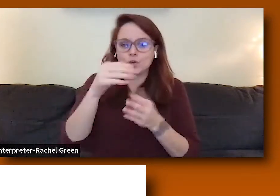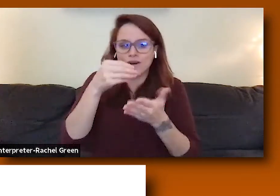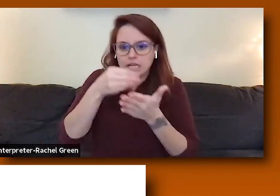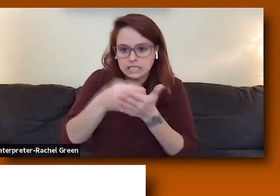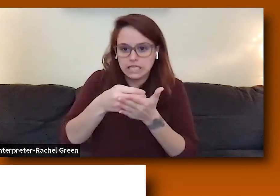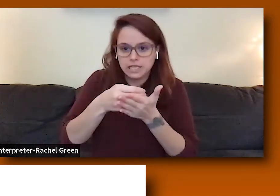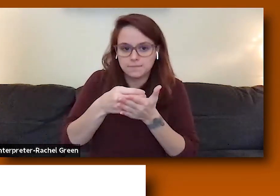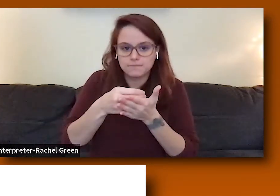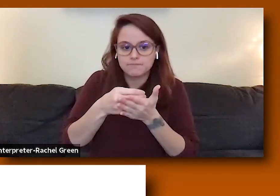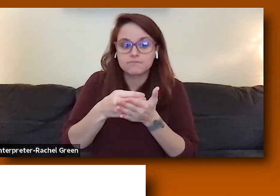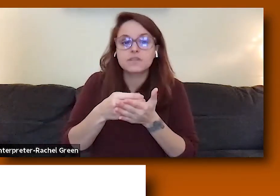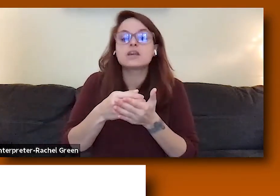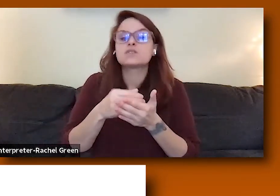This is your impact score.